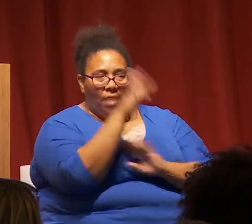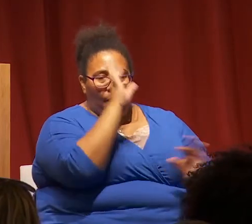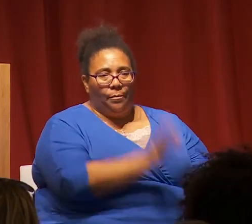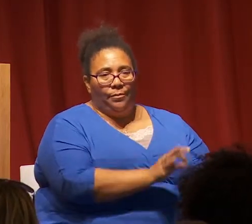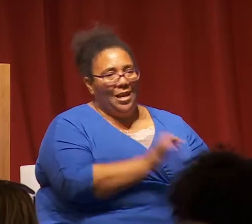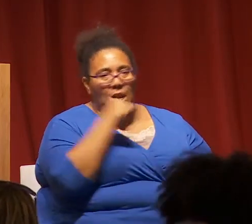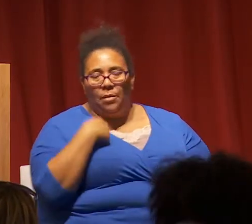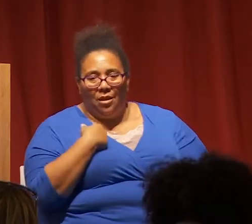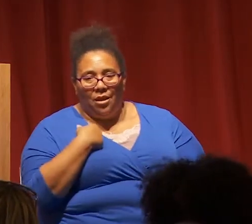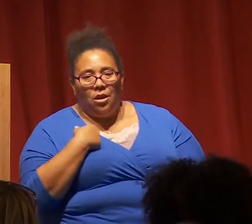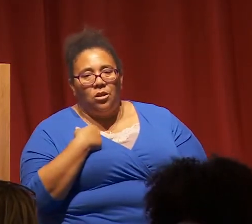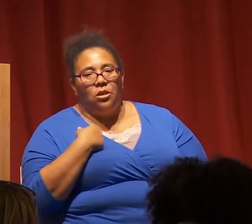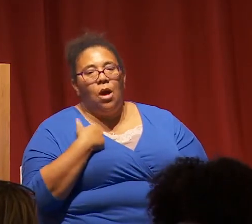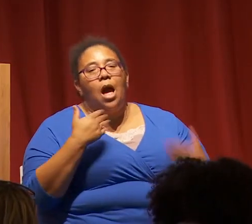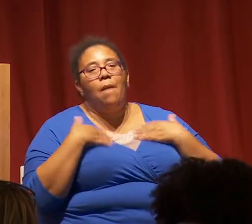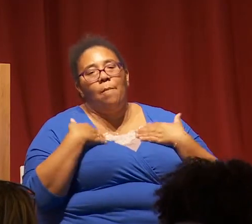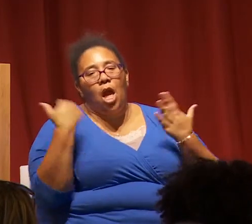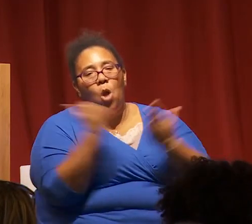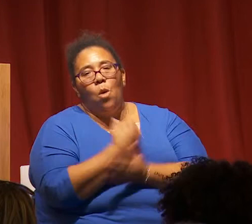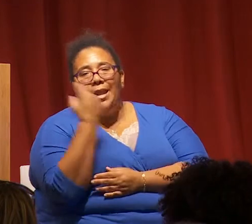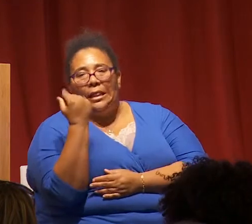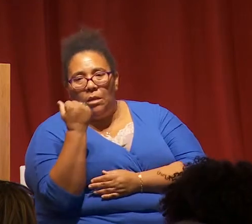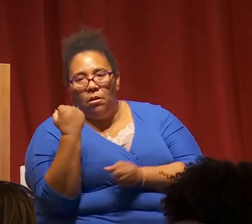So, I’m happy I at least won the battle for the picture.